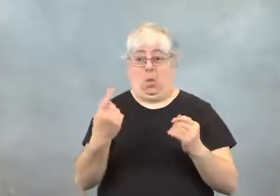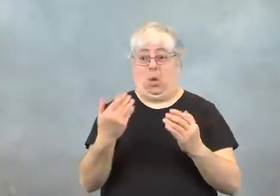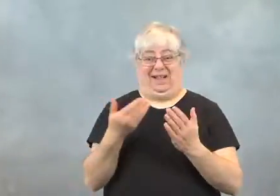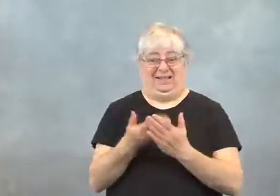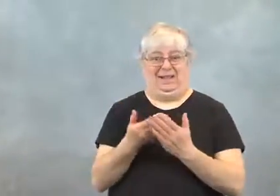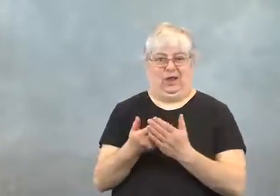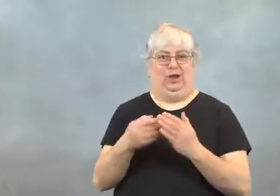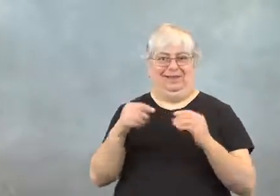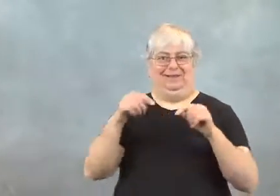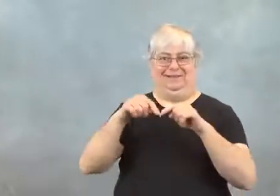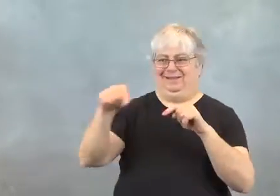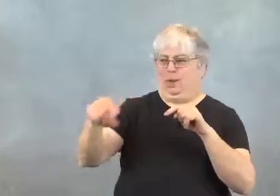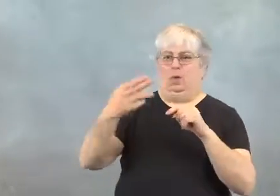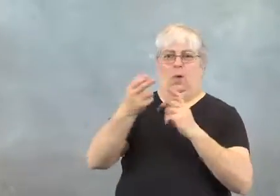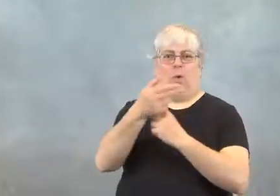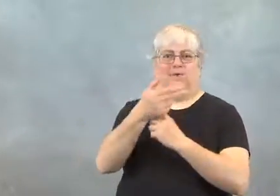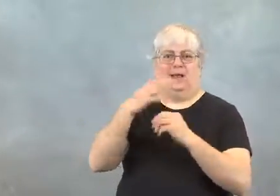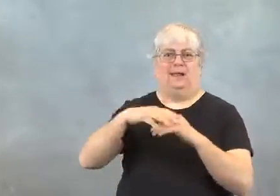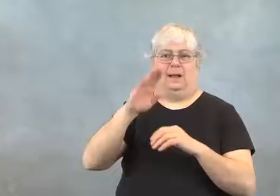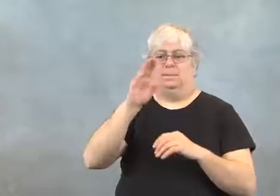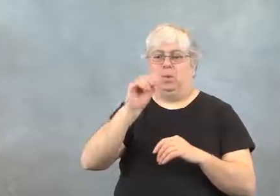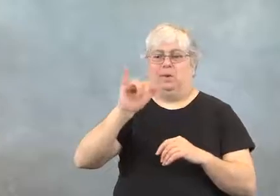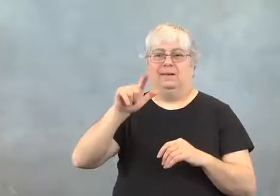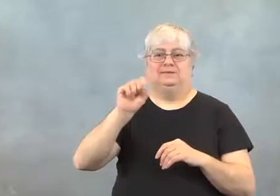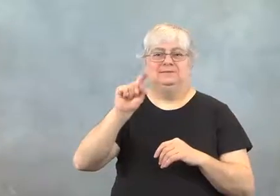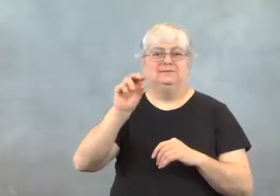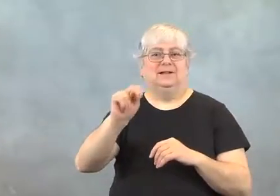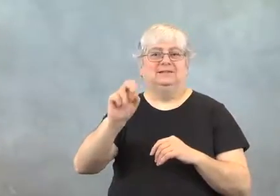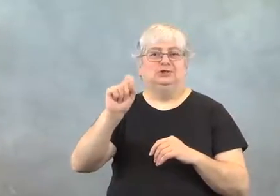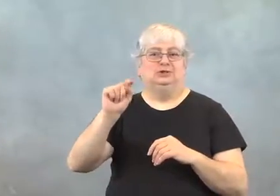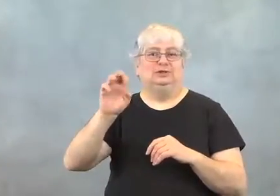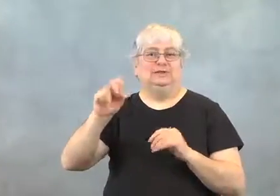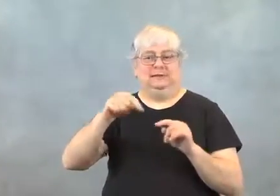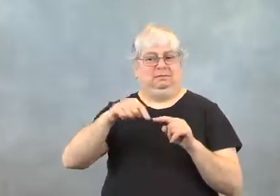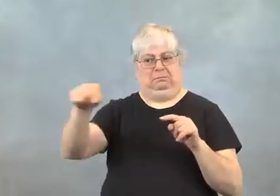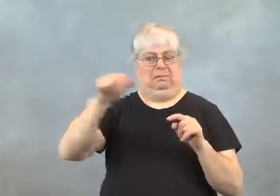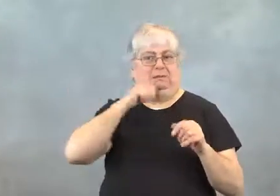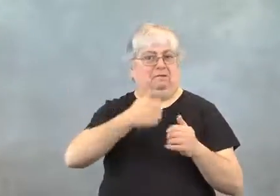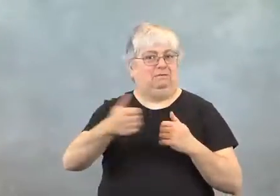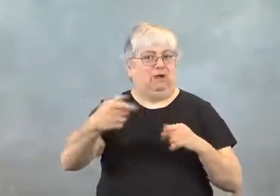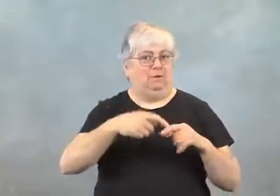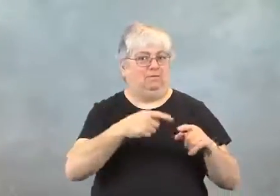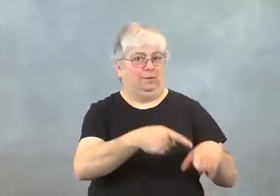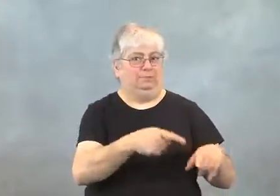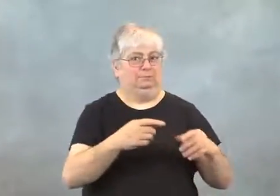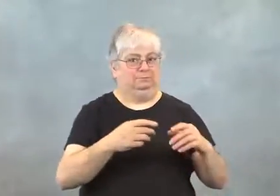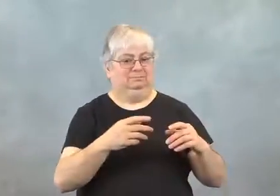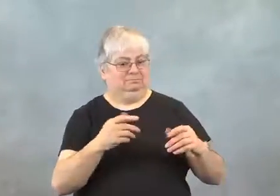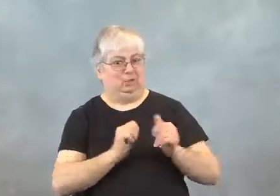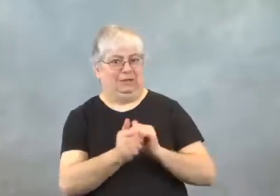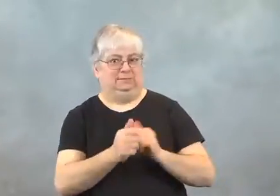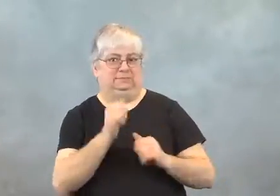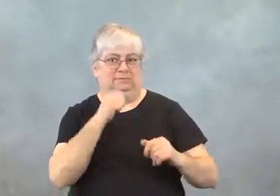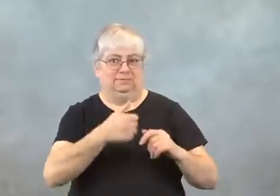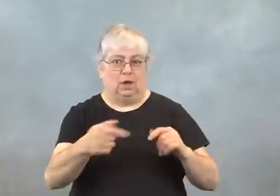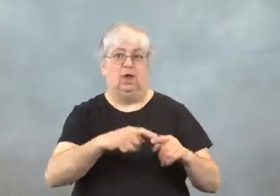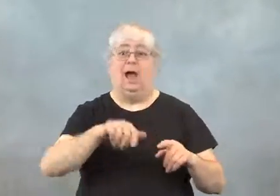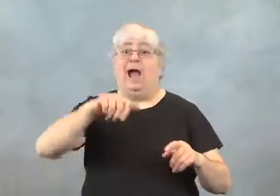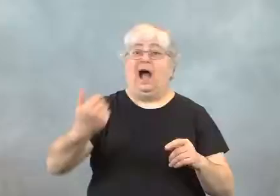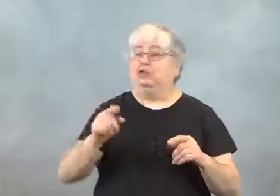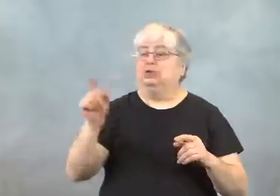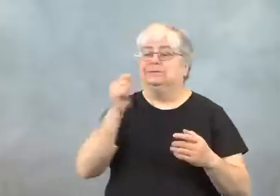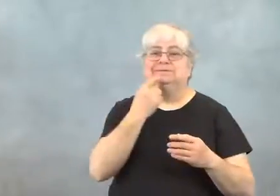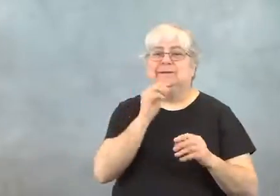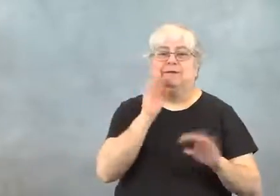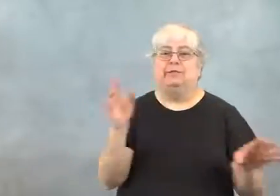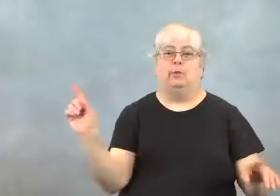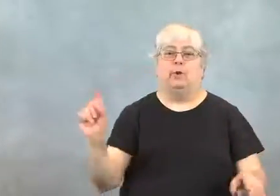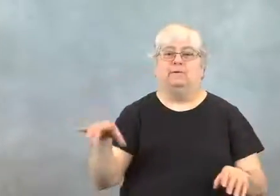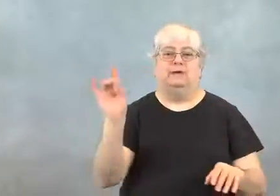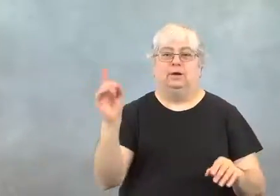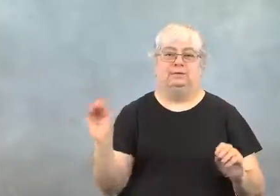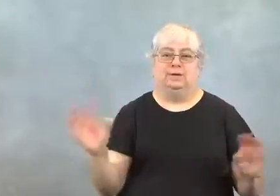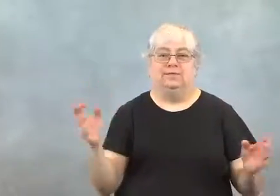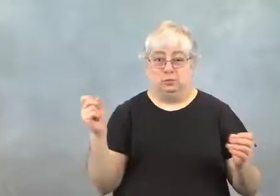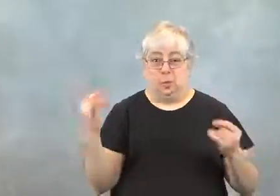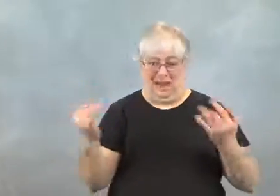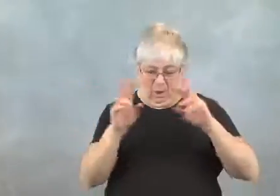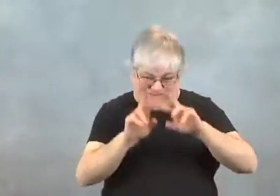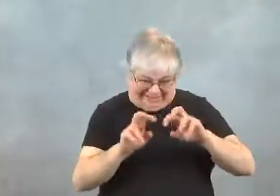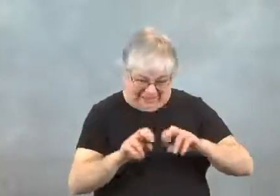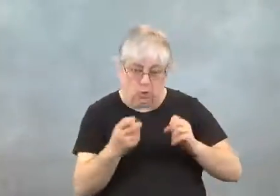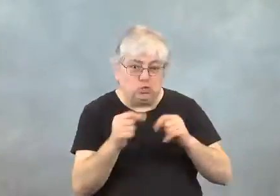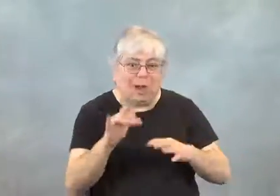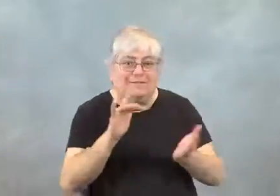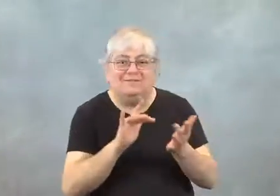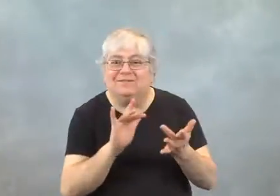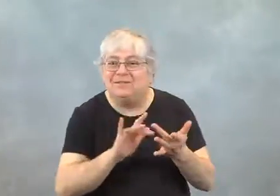One was nearby at a hotel on Boyleston Street.